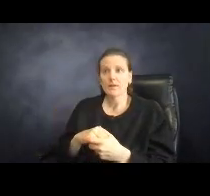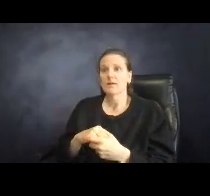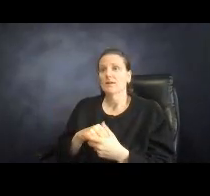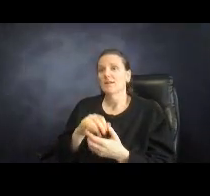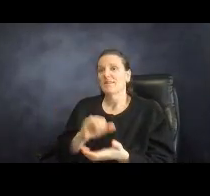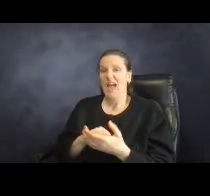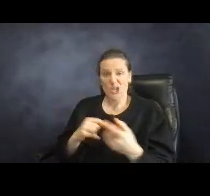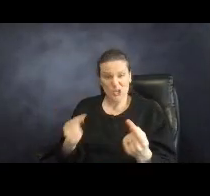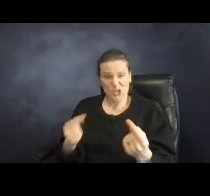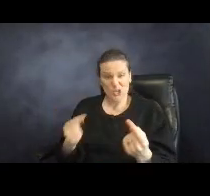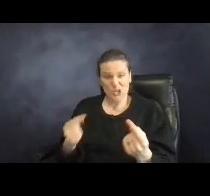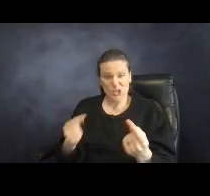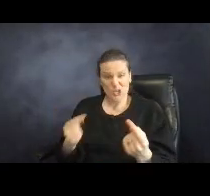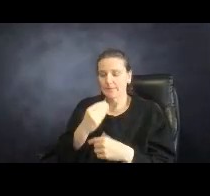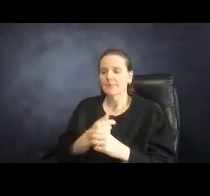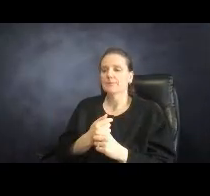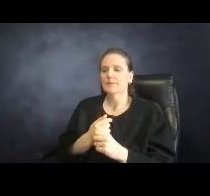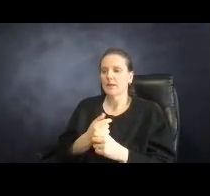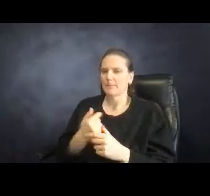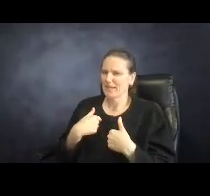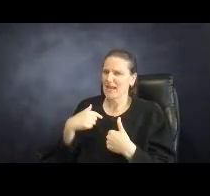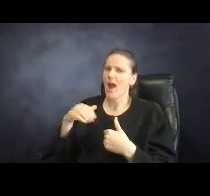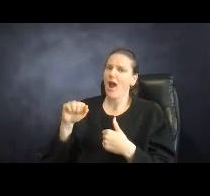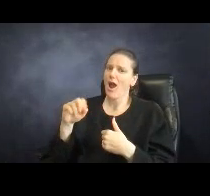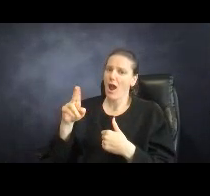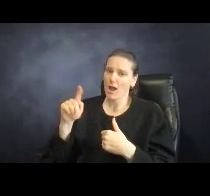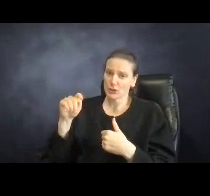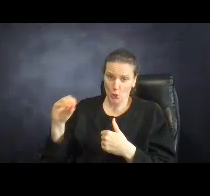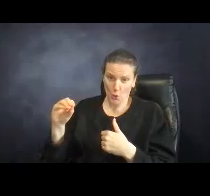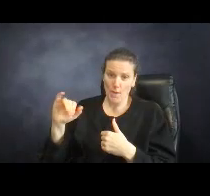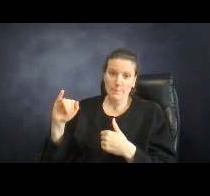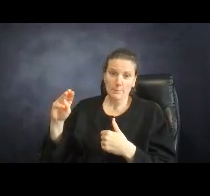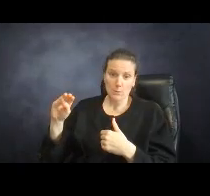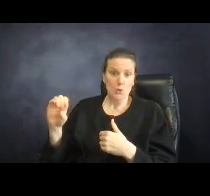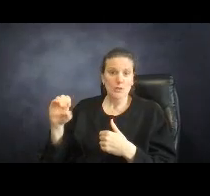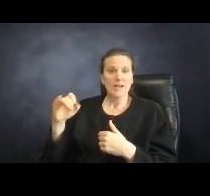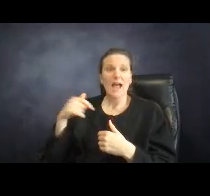So like me, I, I have a lot of autoimmune stuff. If I eat gluten, certain kinds of gluten specifically,